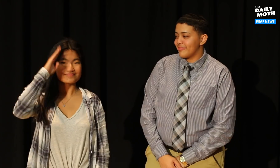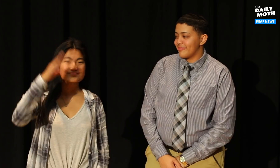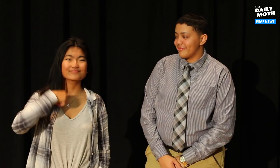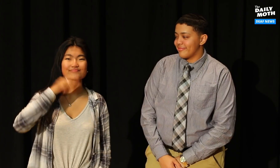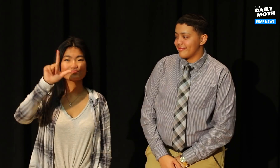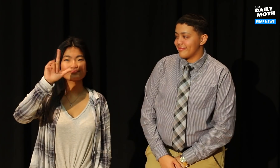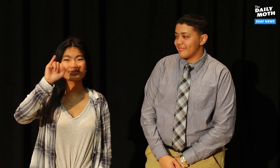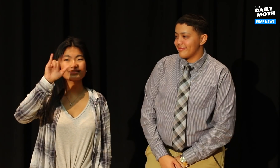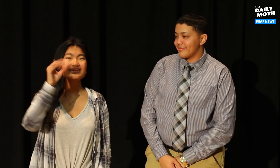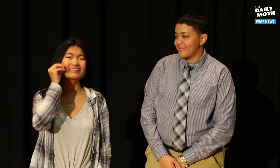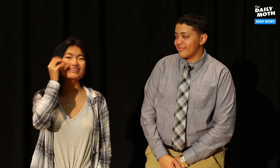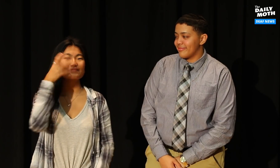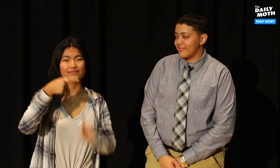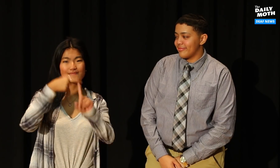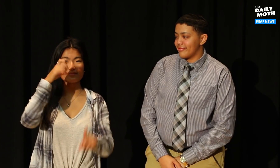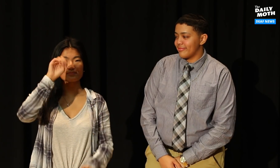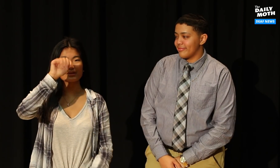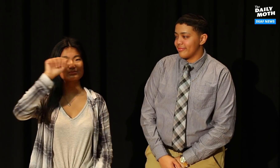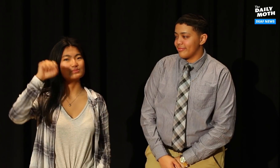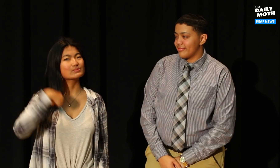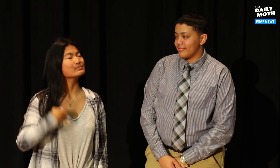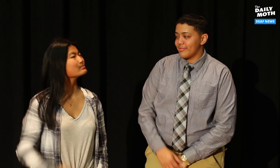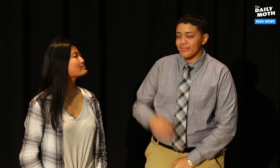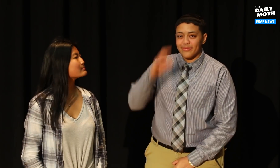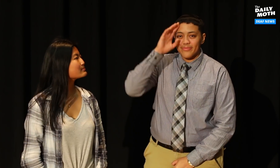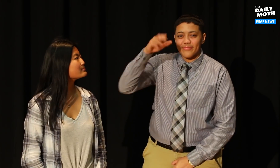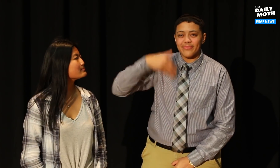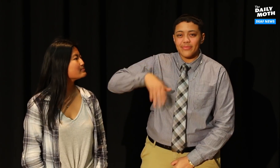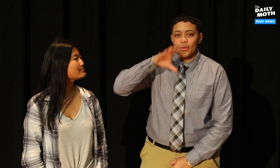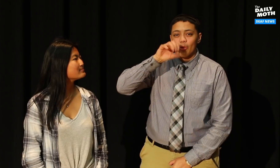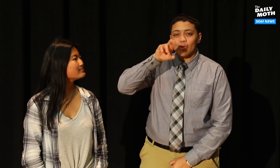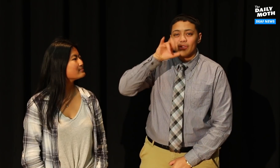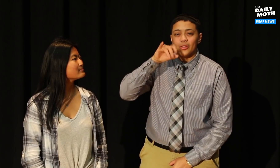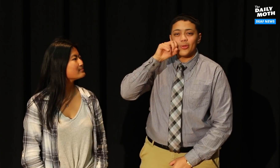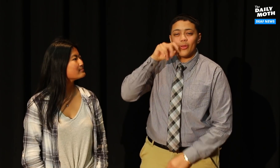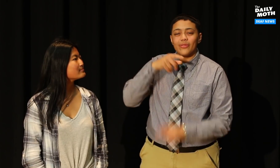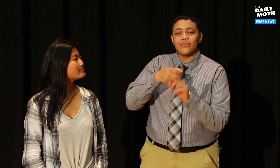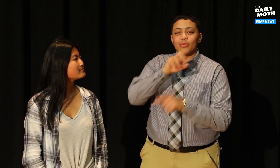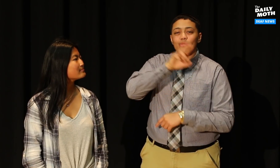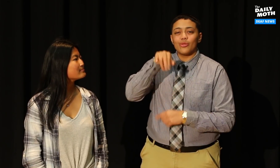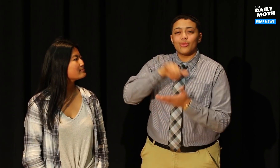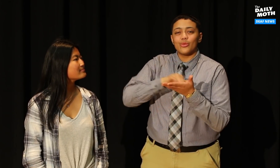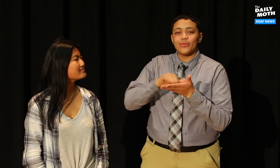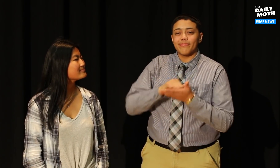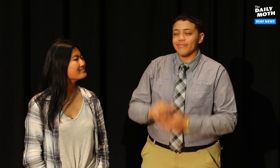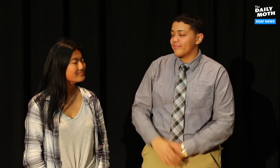Hi, I’m Lily and I’m from Massachusetts. Hi, I’m Cori and I’m from Rochester, New York.